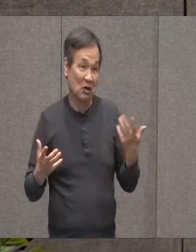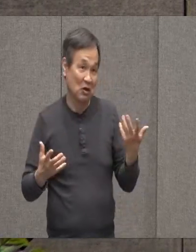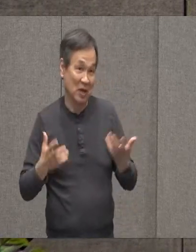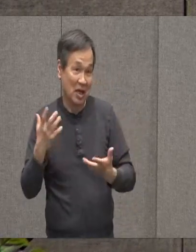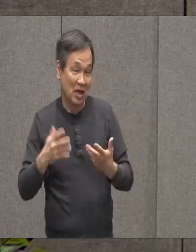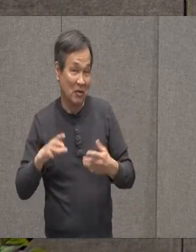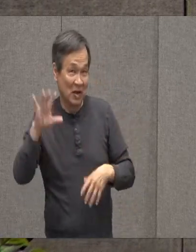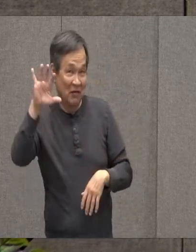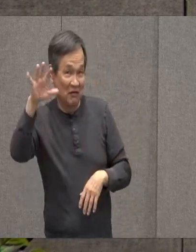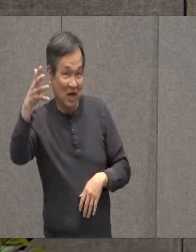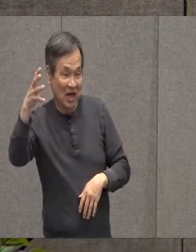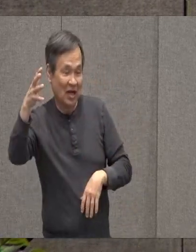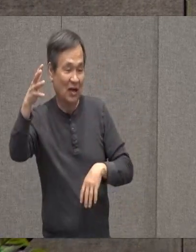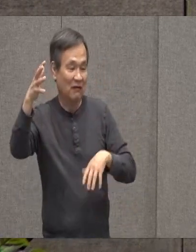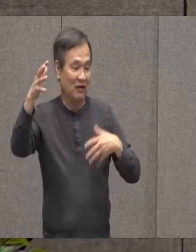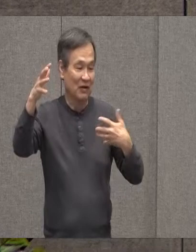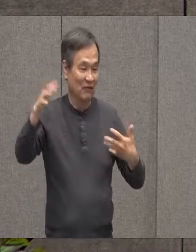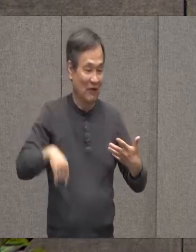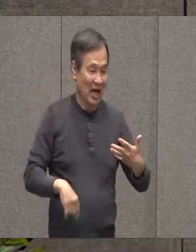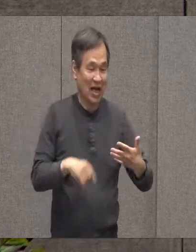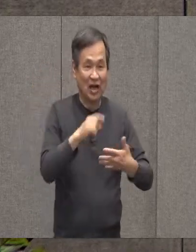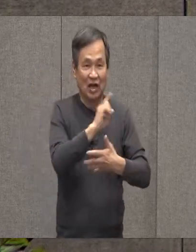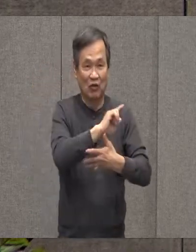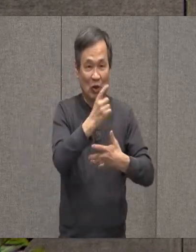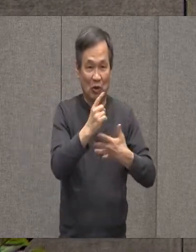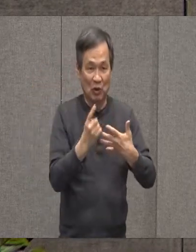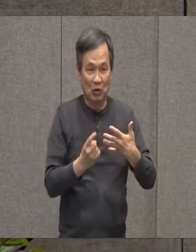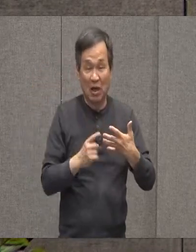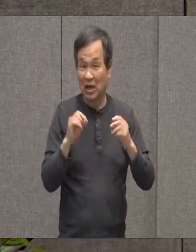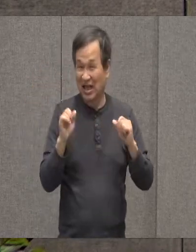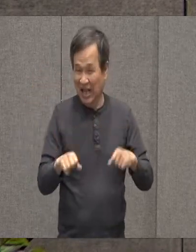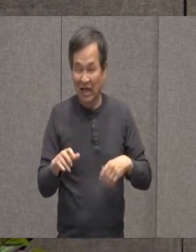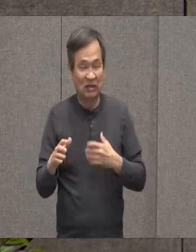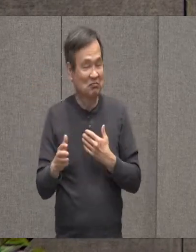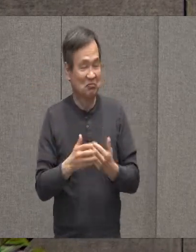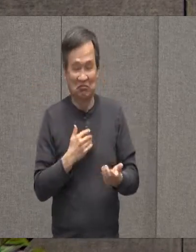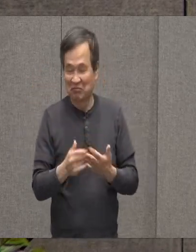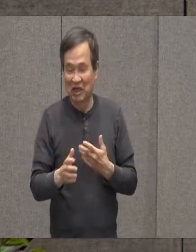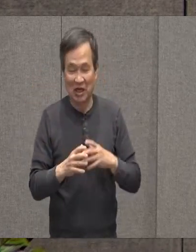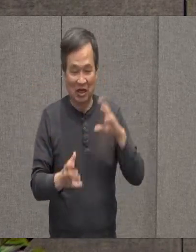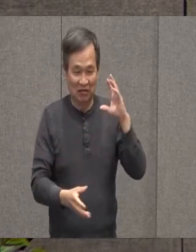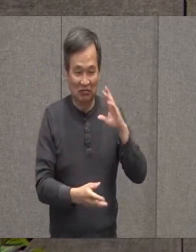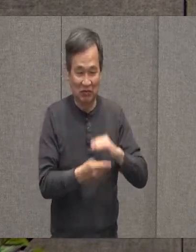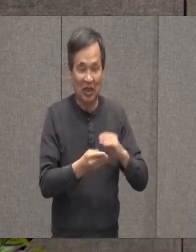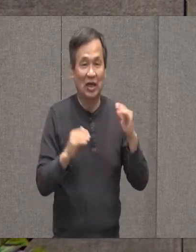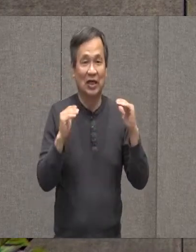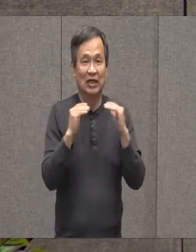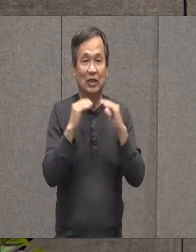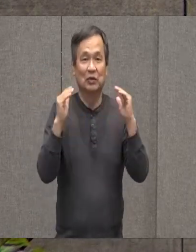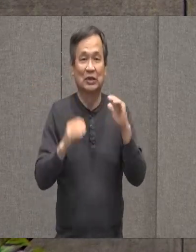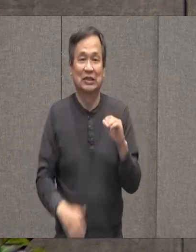a five dollar bill and five one dollar bills. Doesn't matter they all are worth ten dollars.